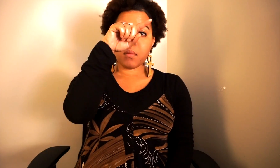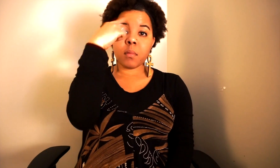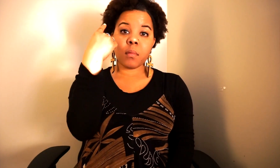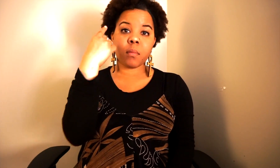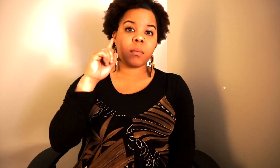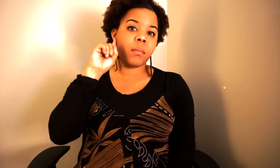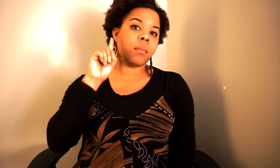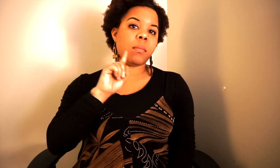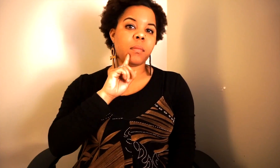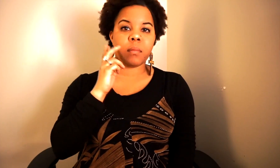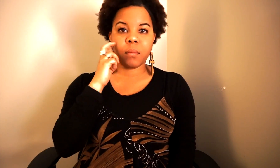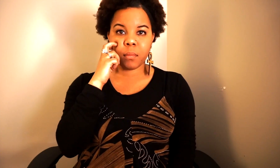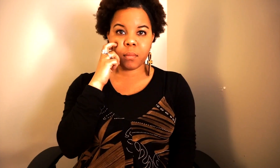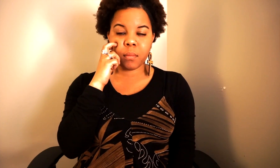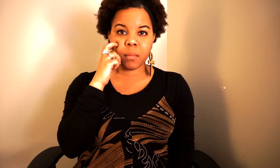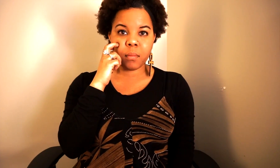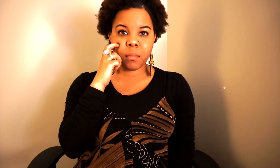Black Deafblind.